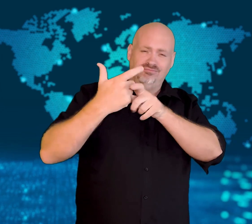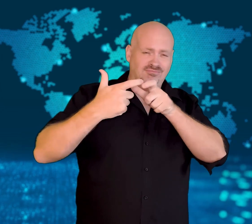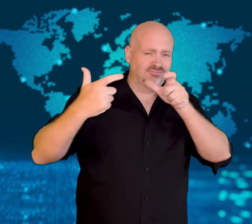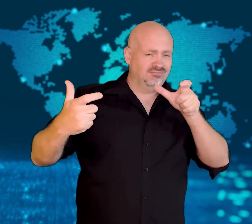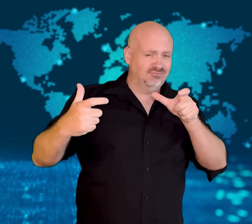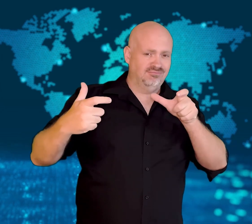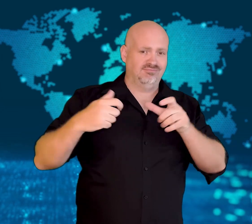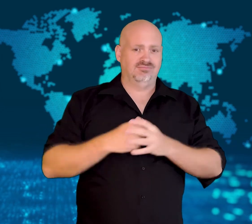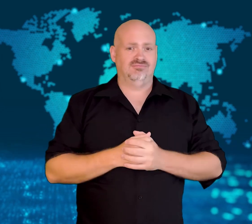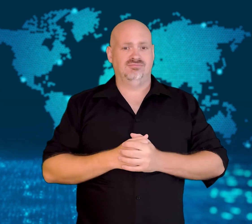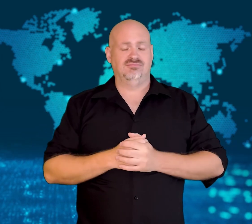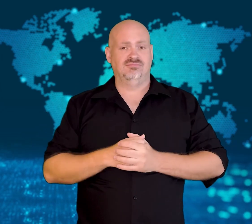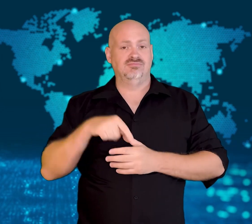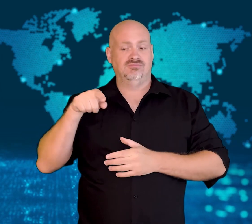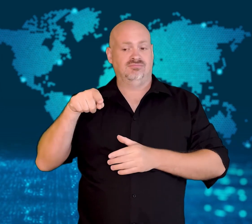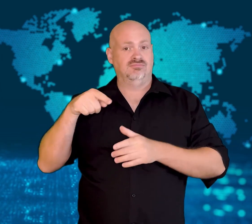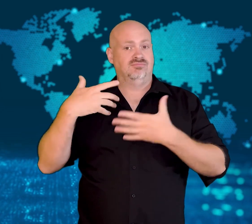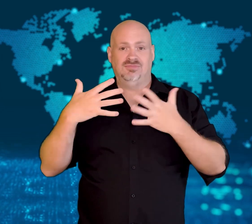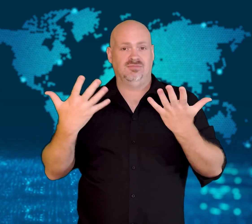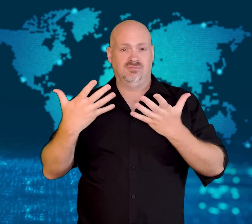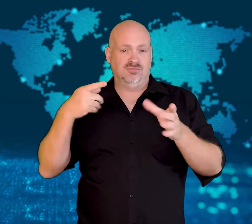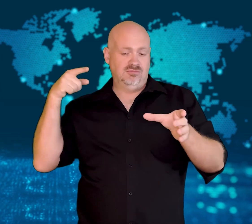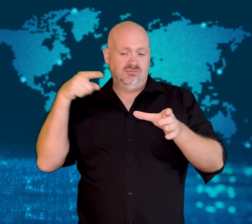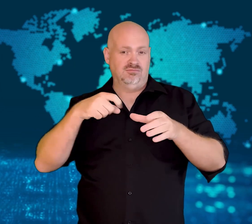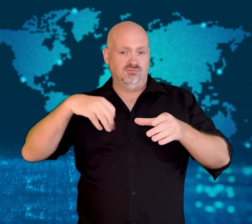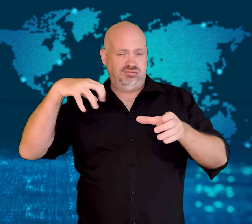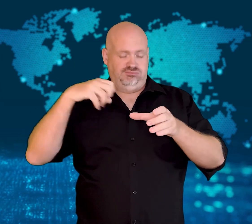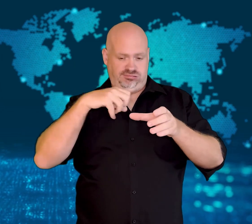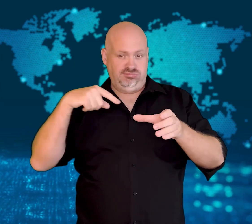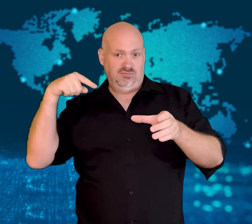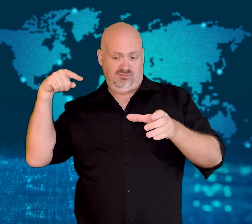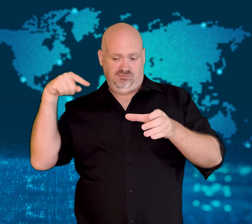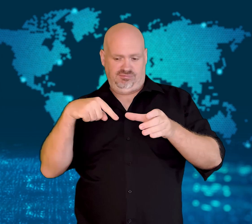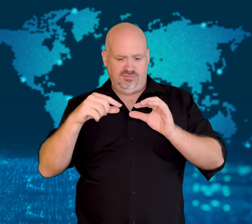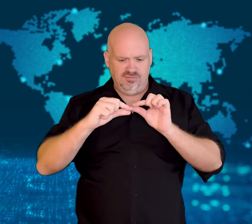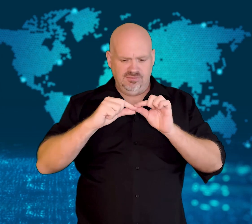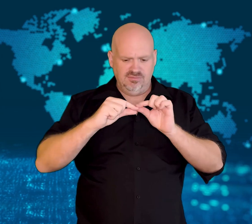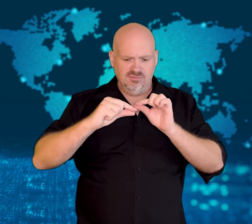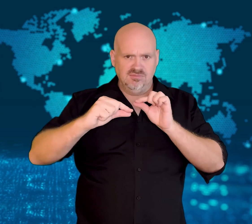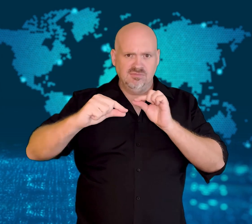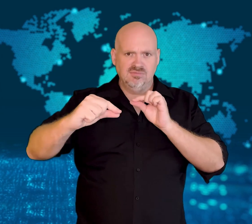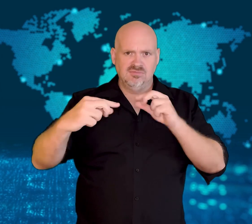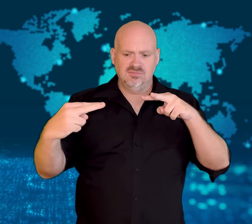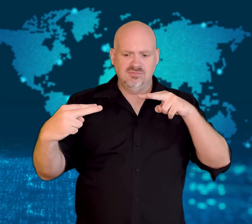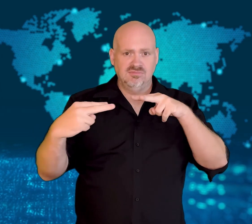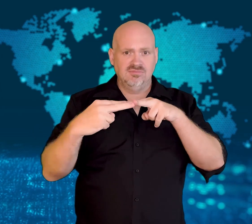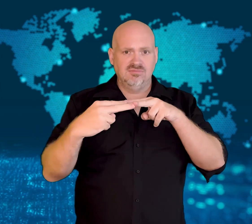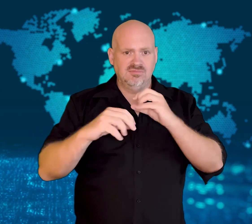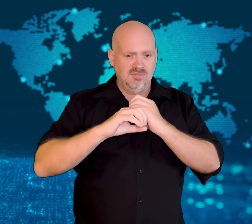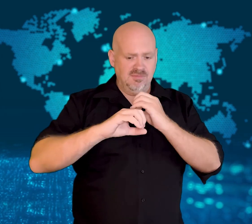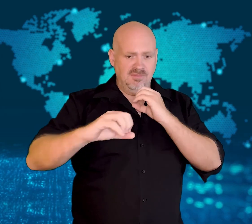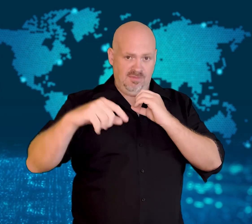The shelling had hit a power cable and forced a reactor to stop working.